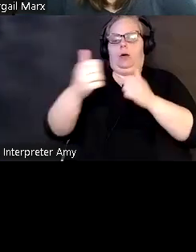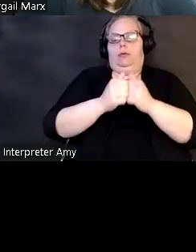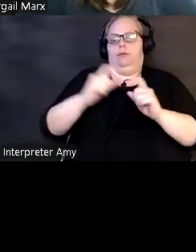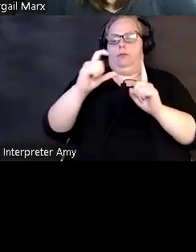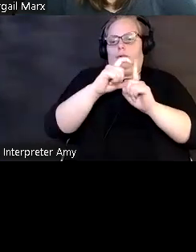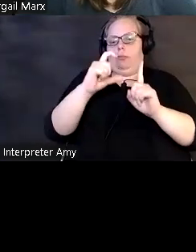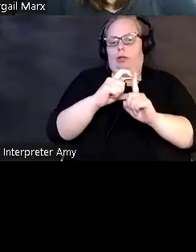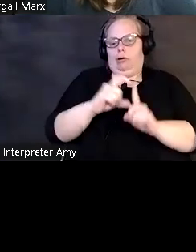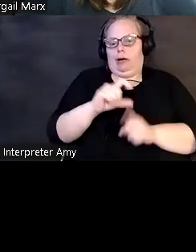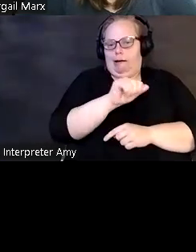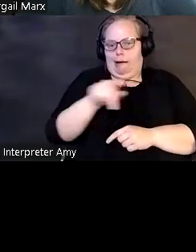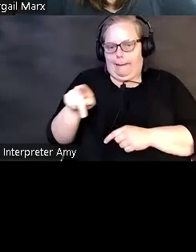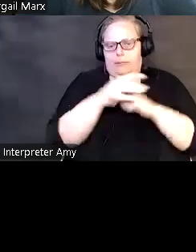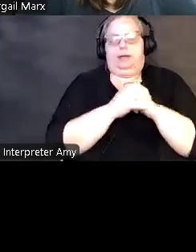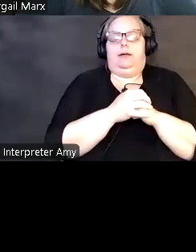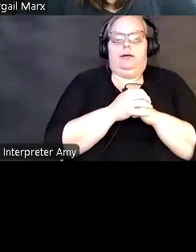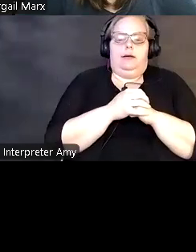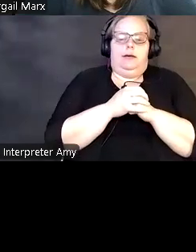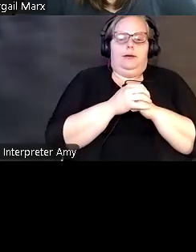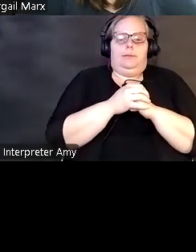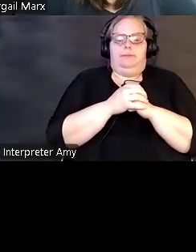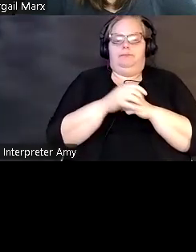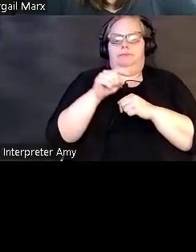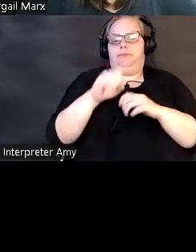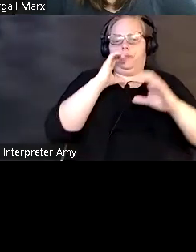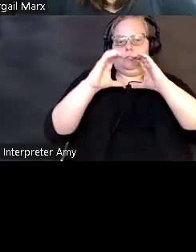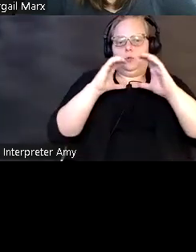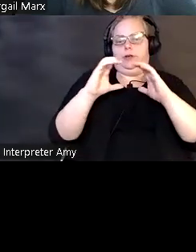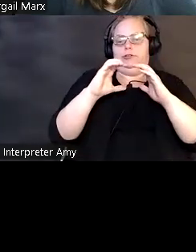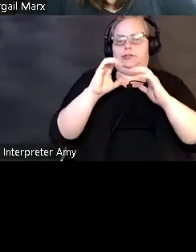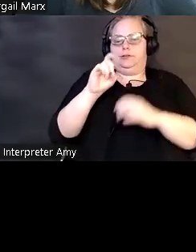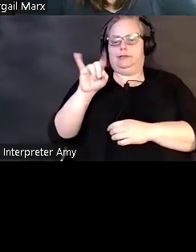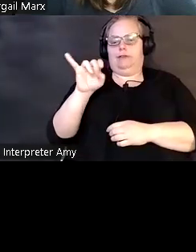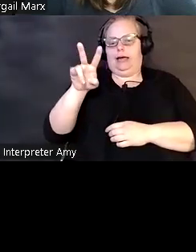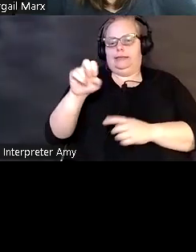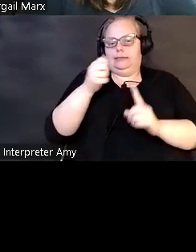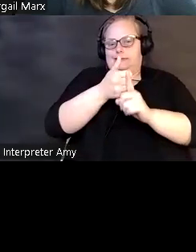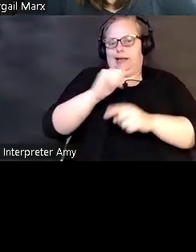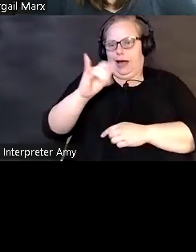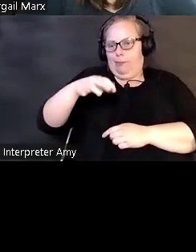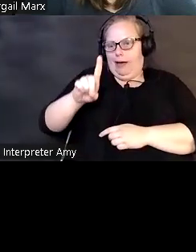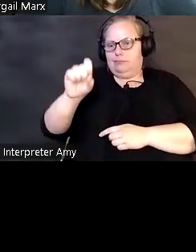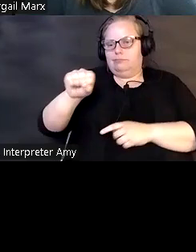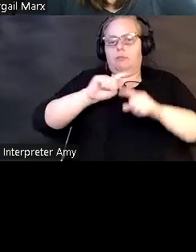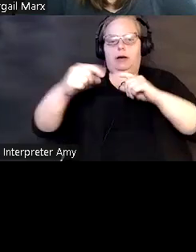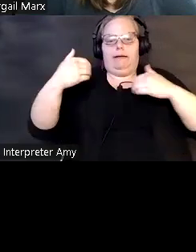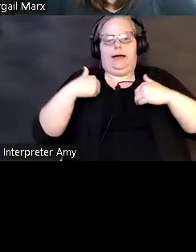This communication device is an iPad, but these are tactile overlays from Attainment company,